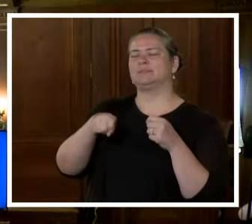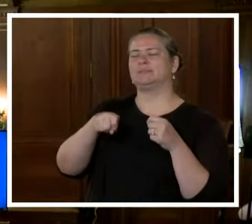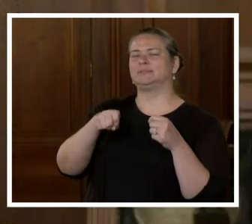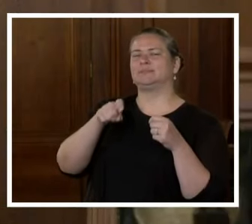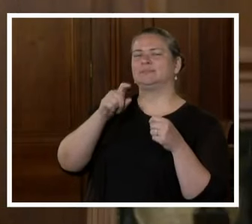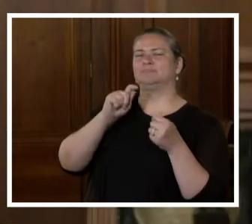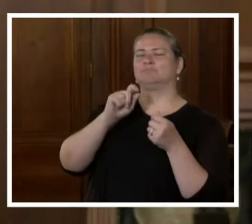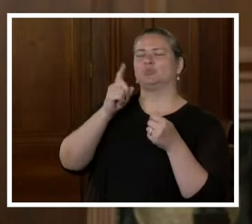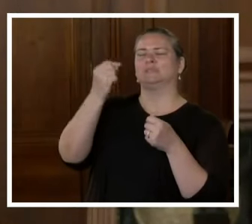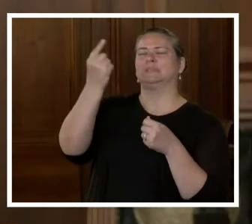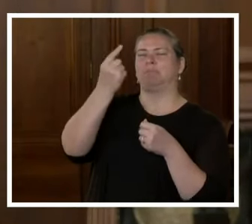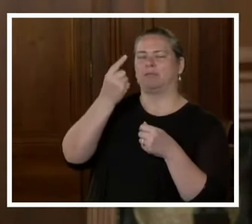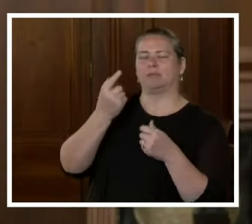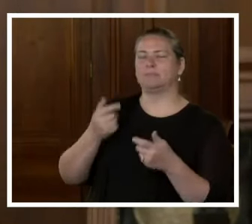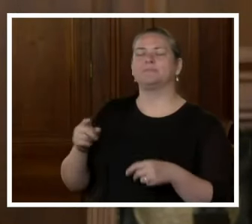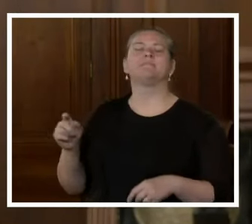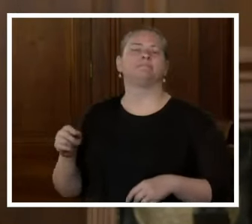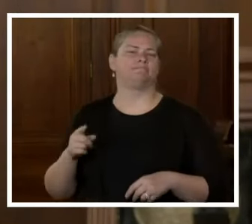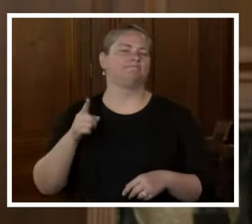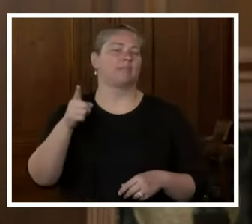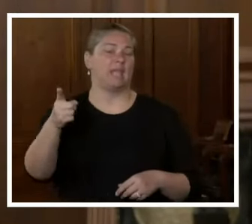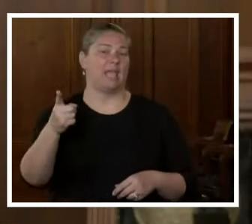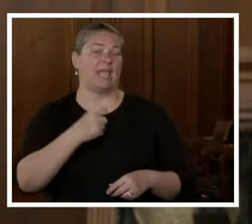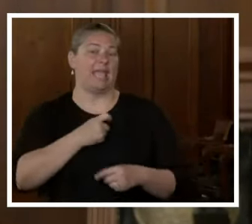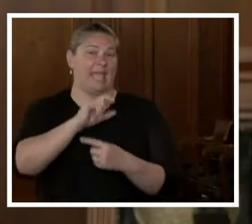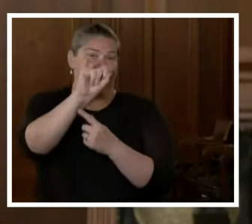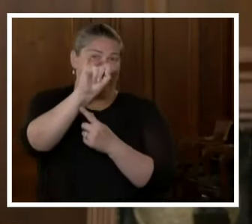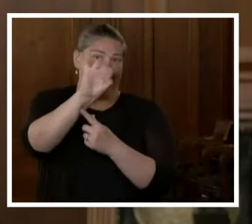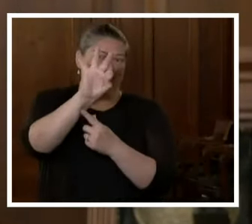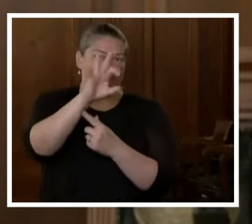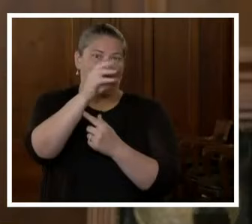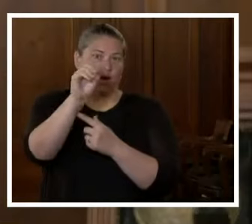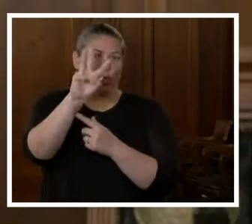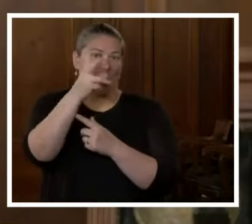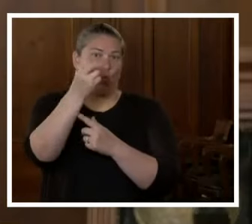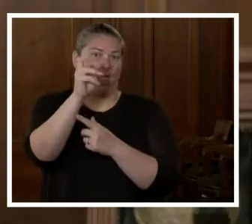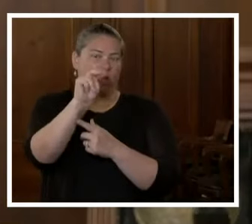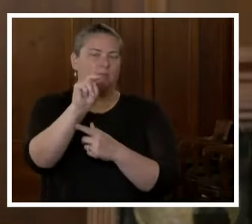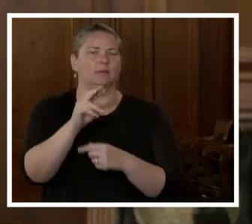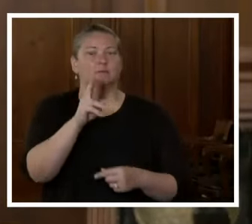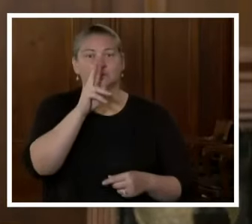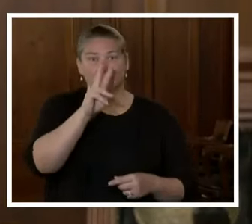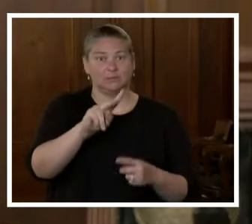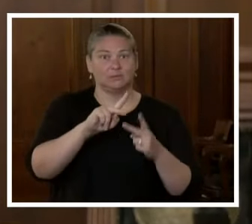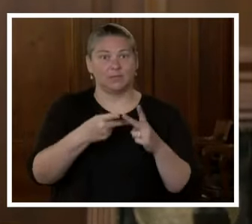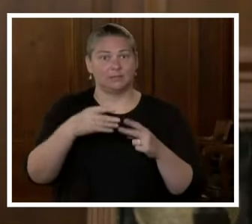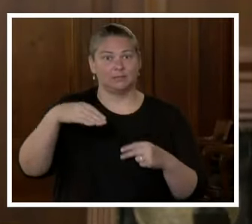TO A SPIKE IN DEATHS AND DON'T LEAD TO AN OVERWHELMING OF OUR